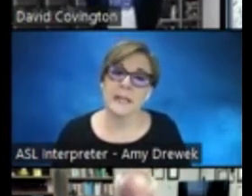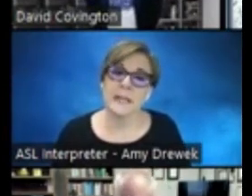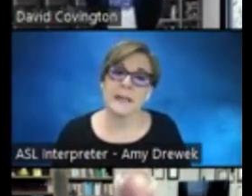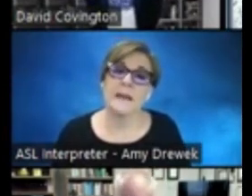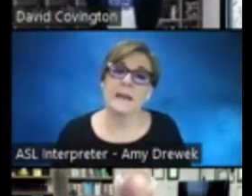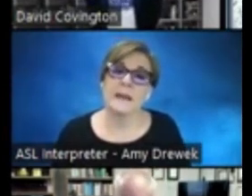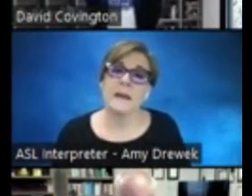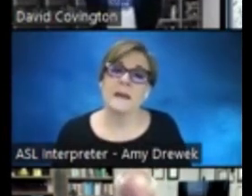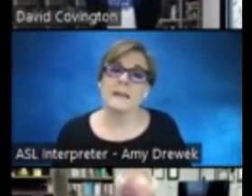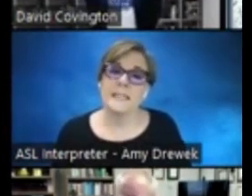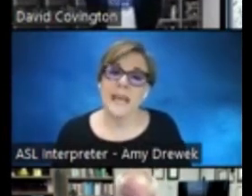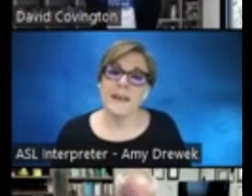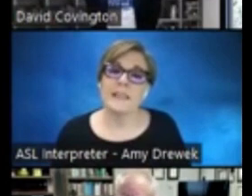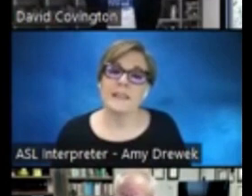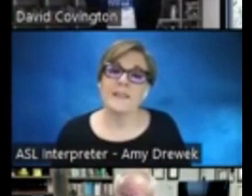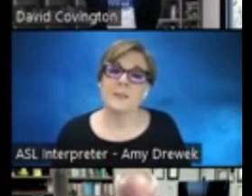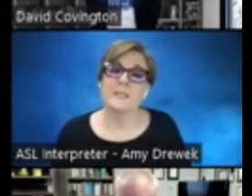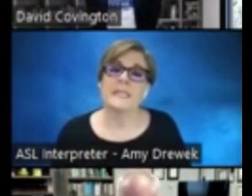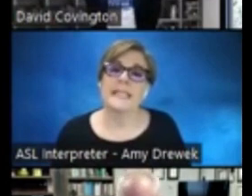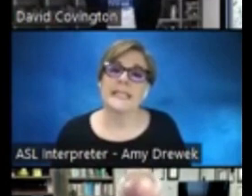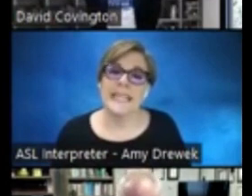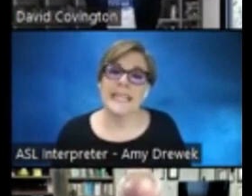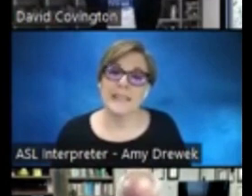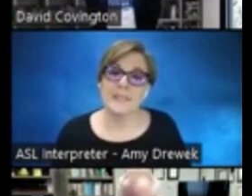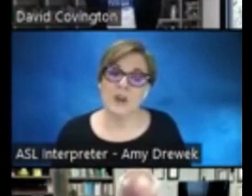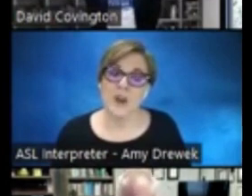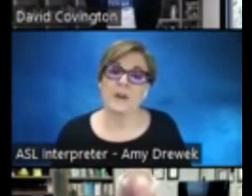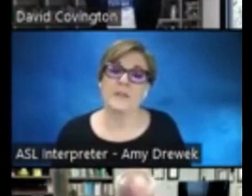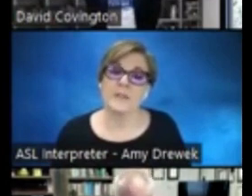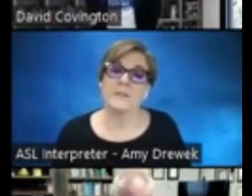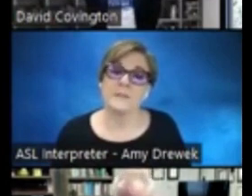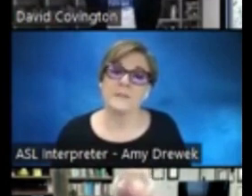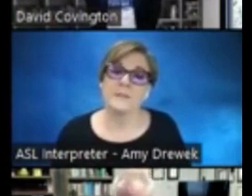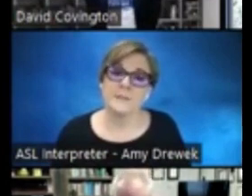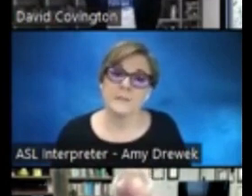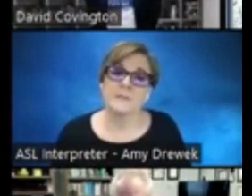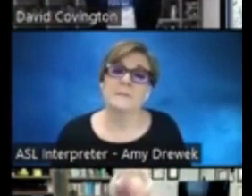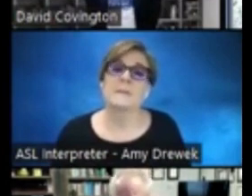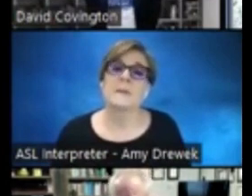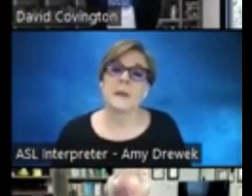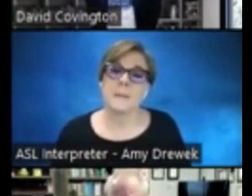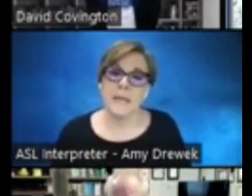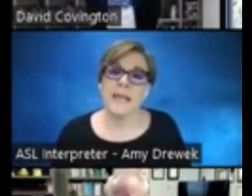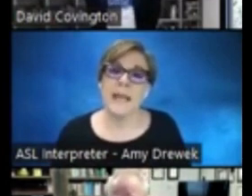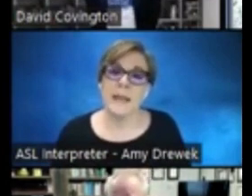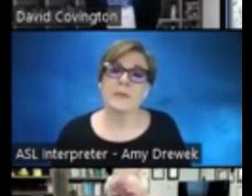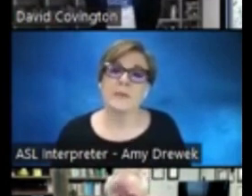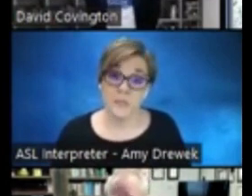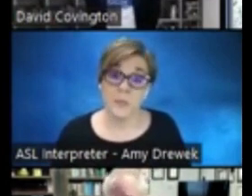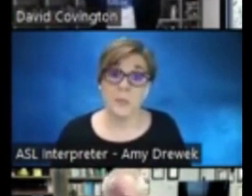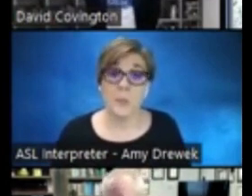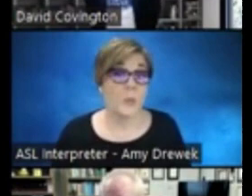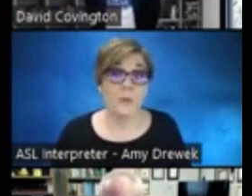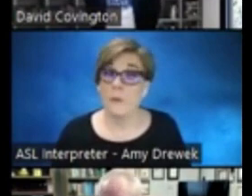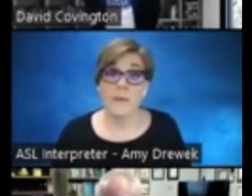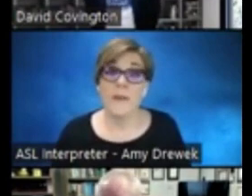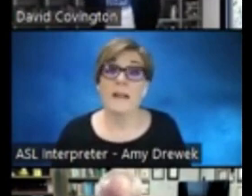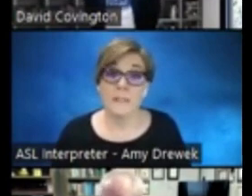PARTICULARLY, DEAF INDIVIDUALS LEADING THE CHARGE AND PROVIDING